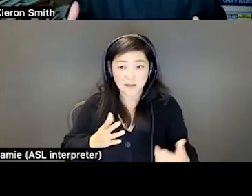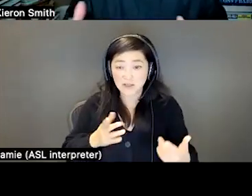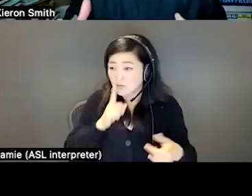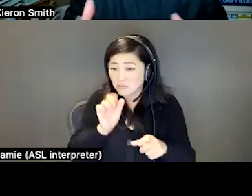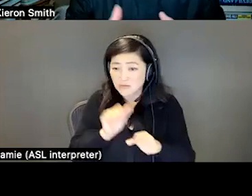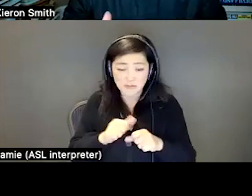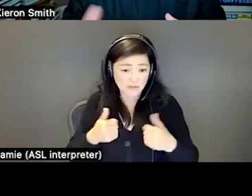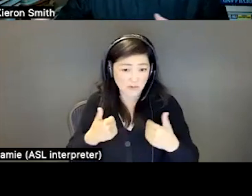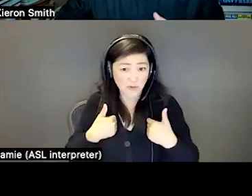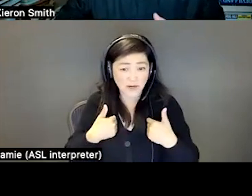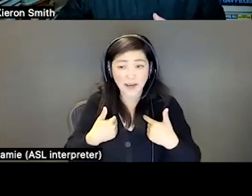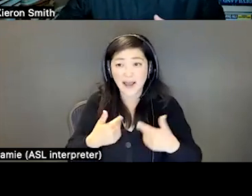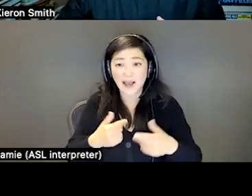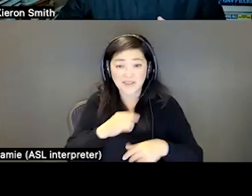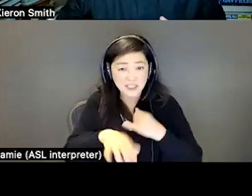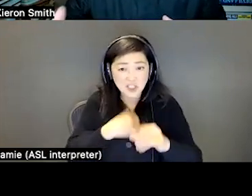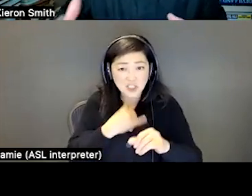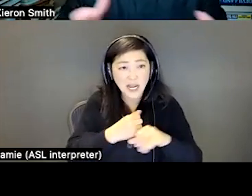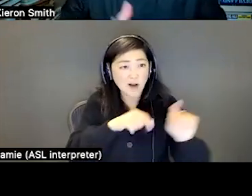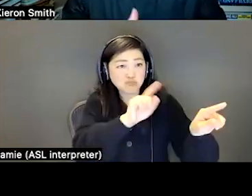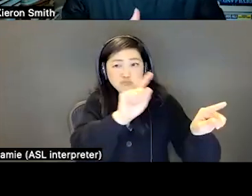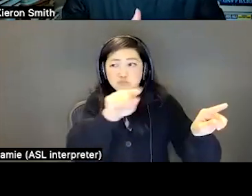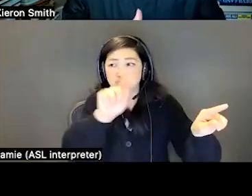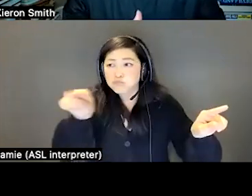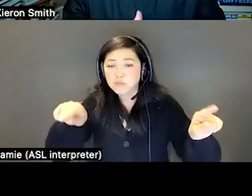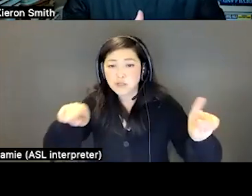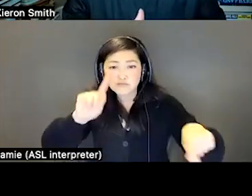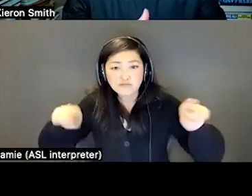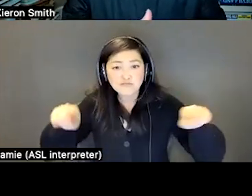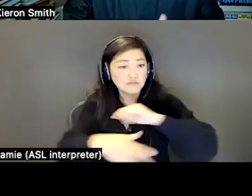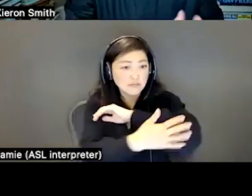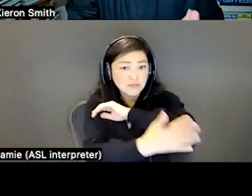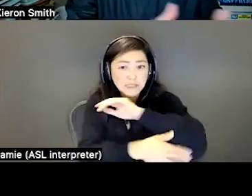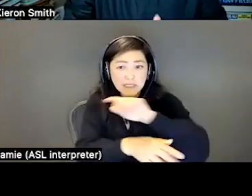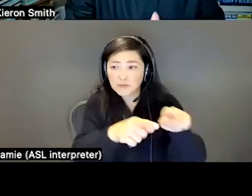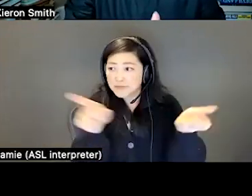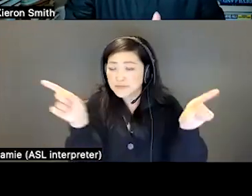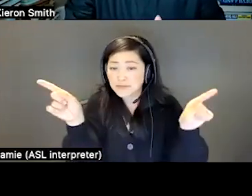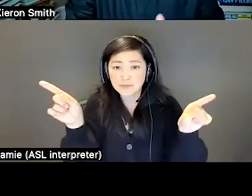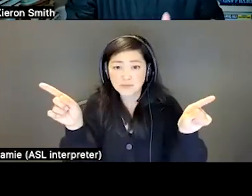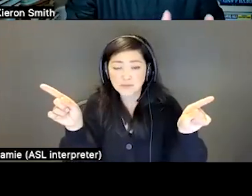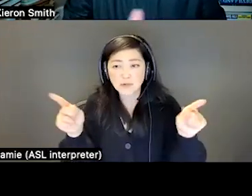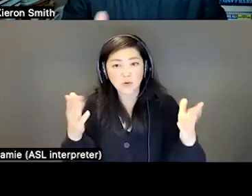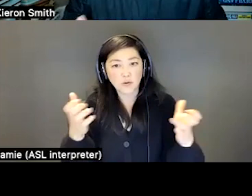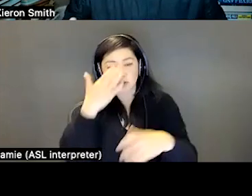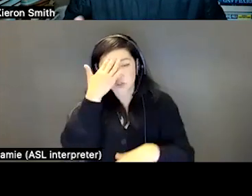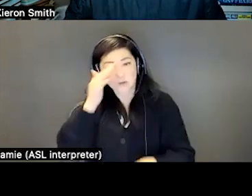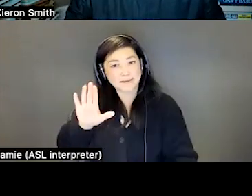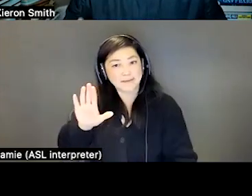over the place now who want to know what their particular qualifier would be, and we're not